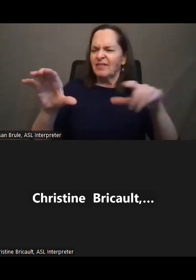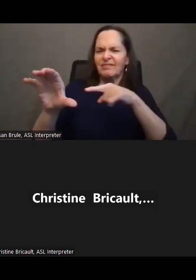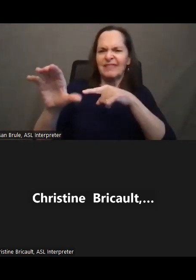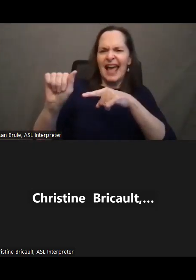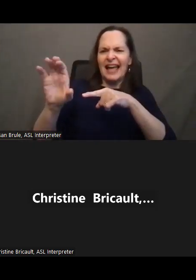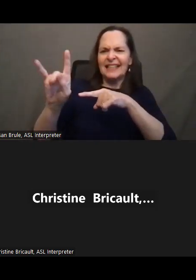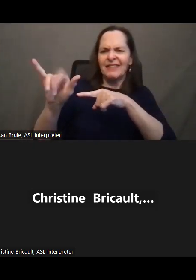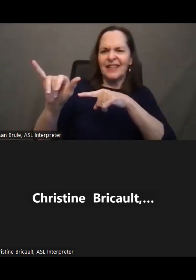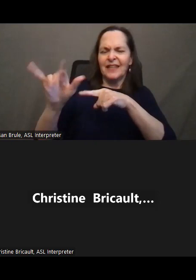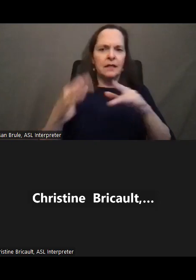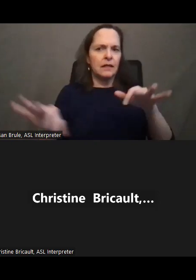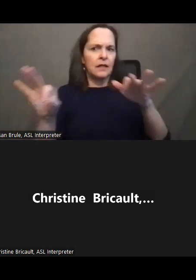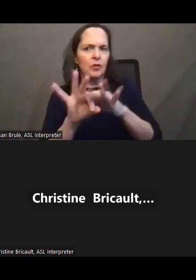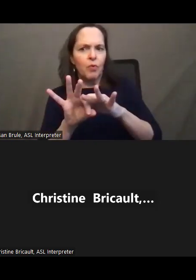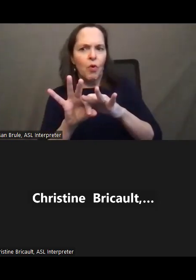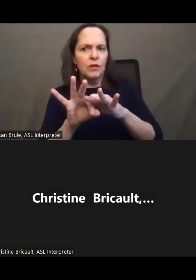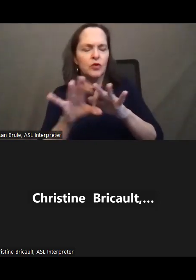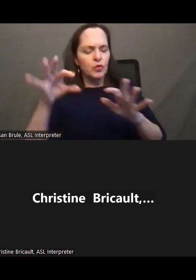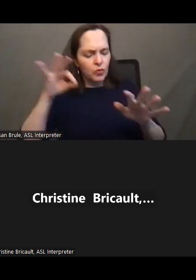It can also be a major bodily function.